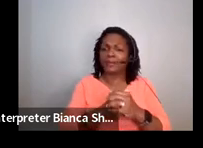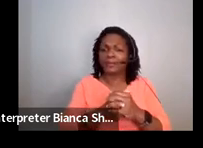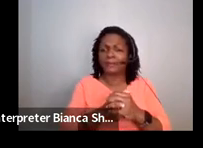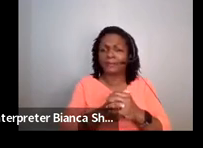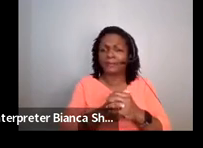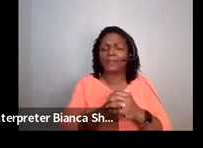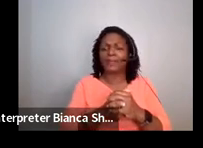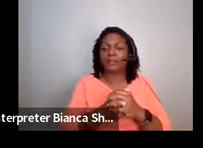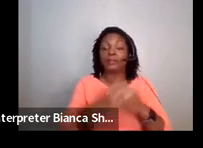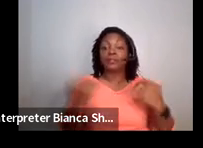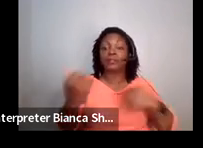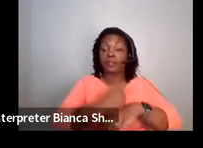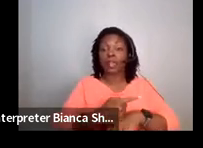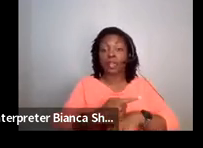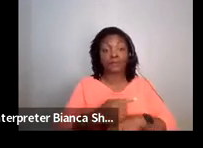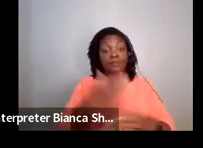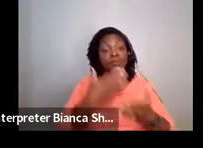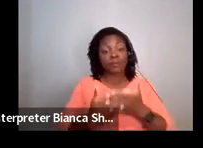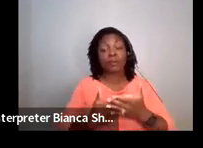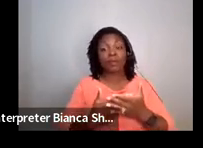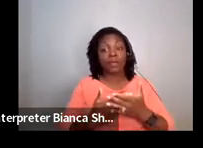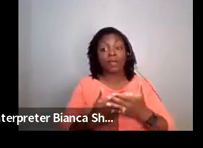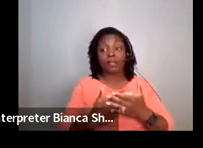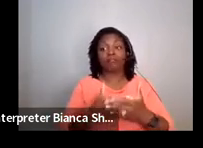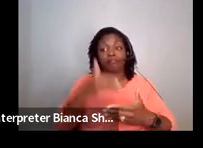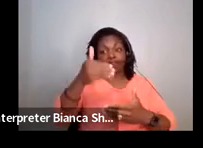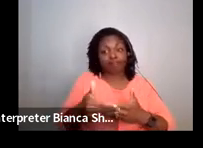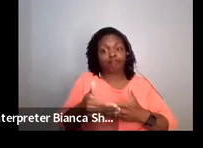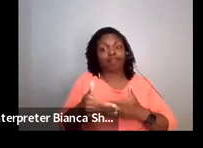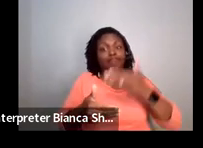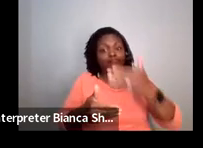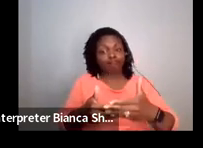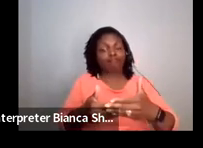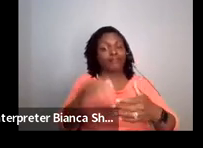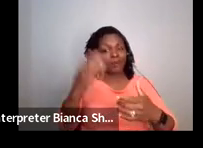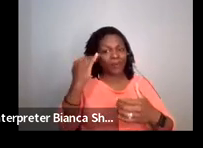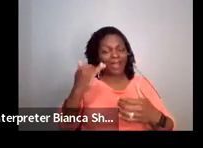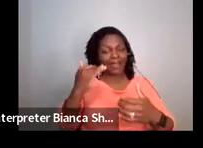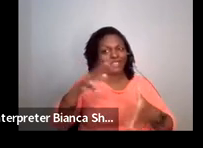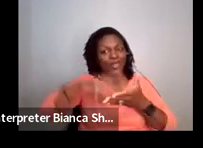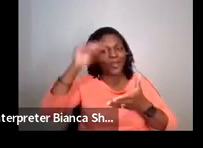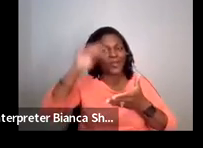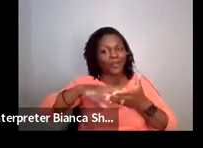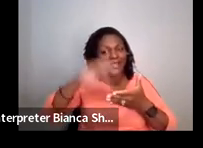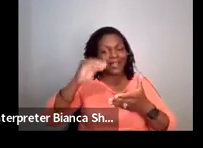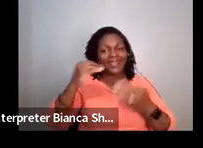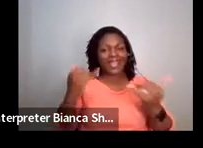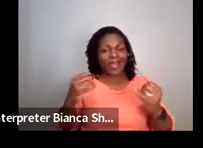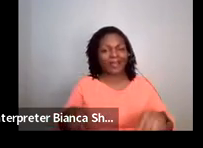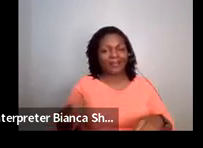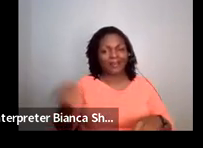Well, today was a really good step in that direction, because we want you to be able to understand dementia.